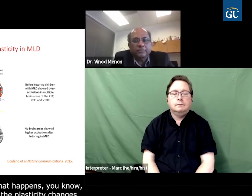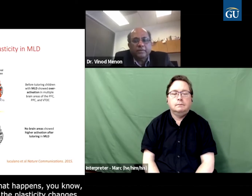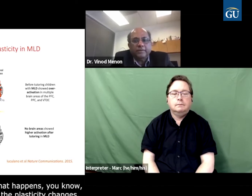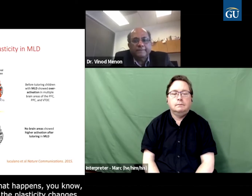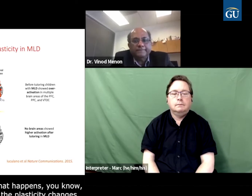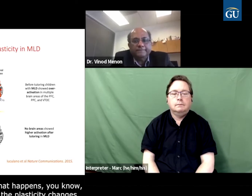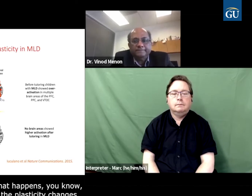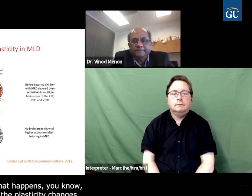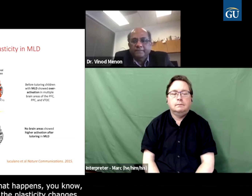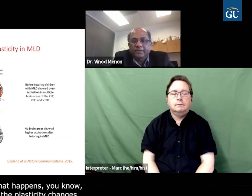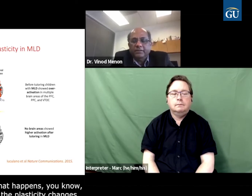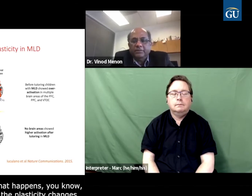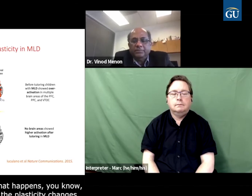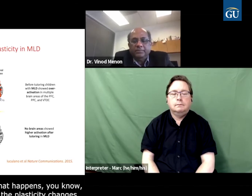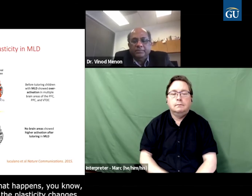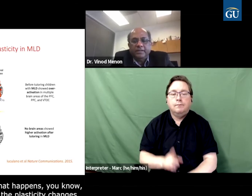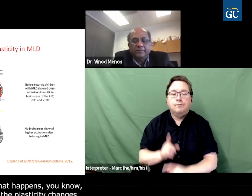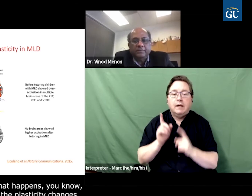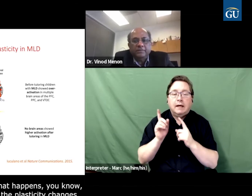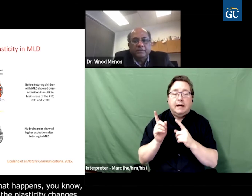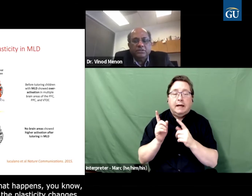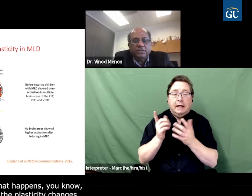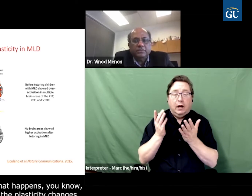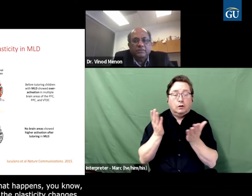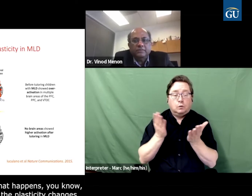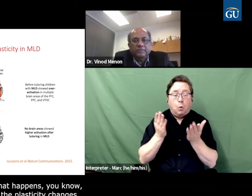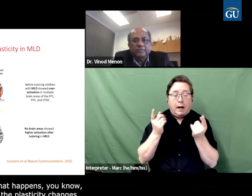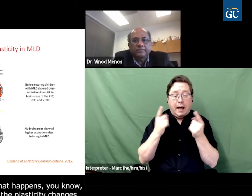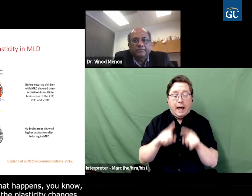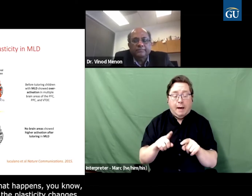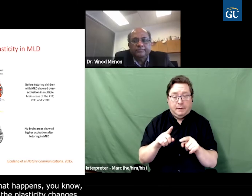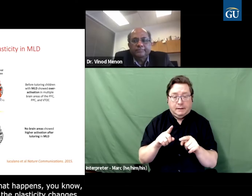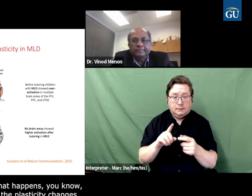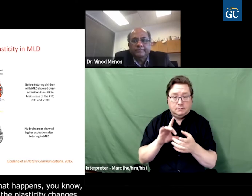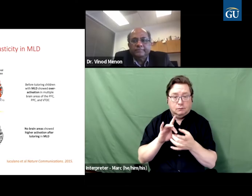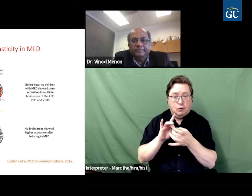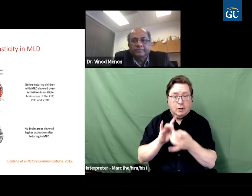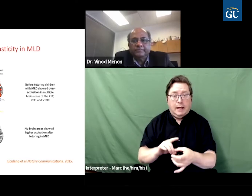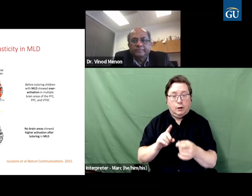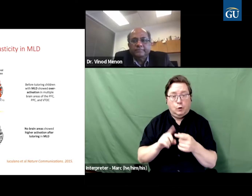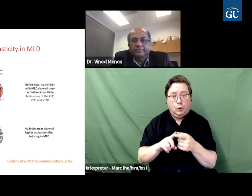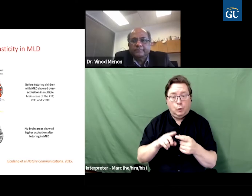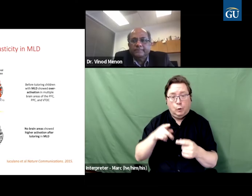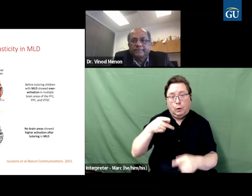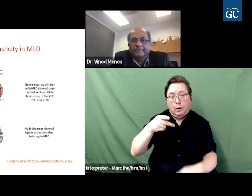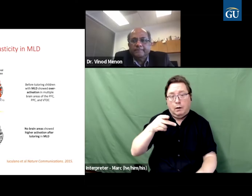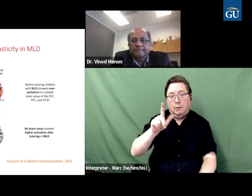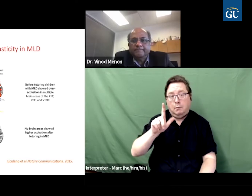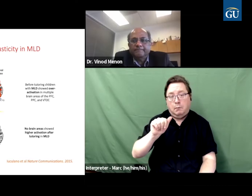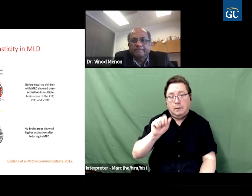you know in terms of the plasticity changes